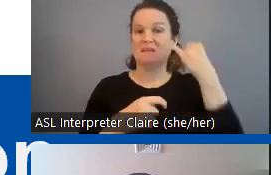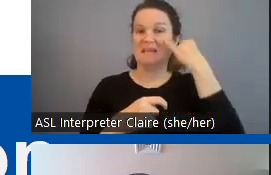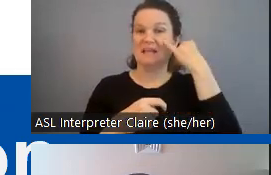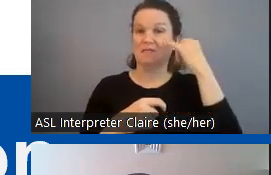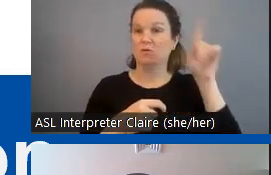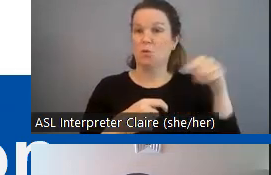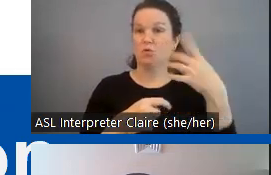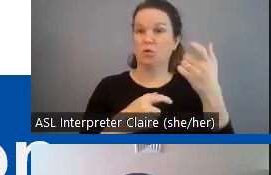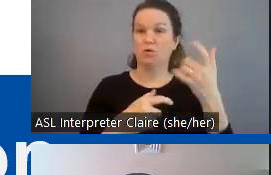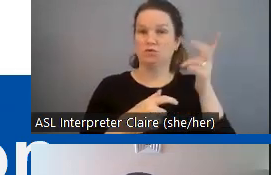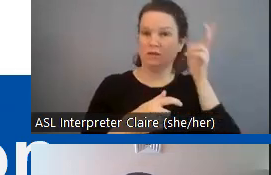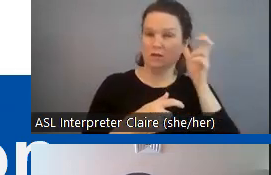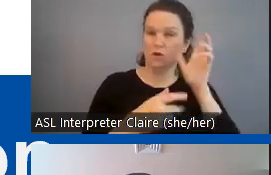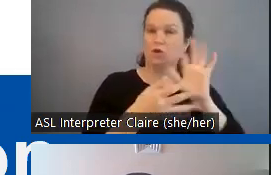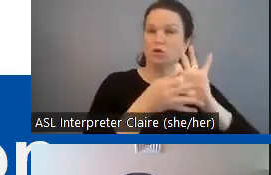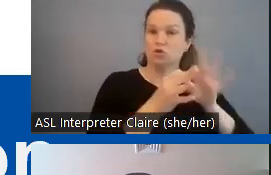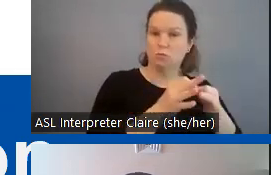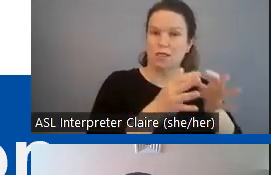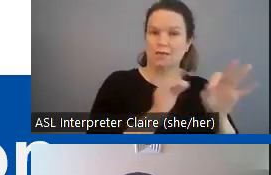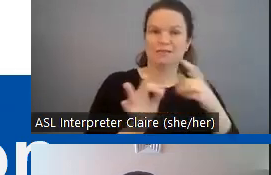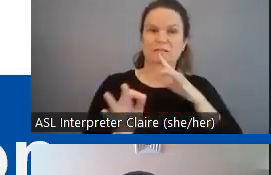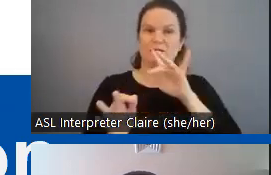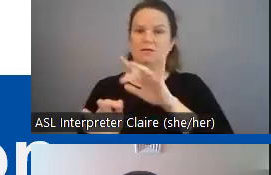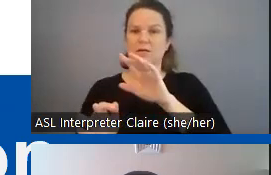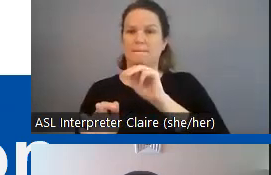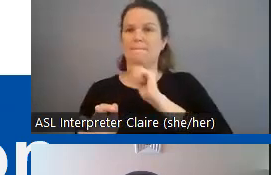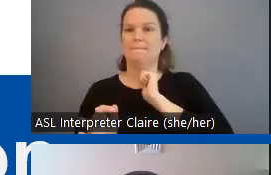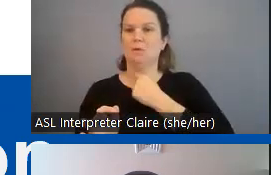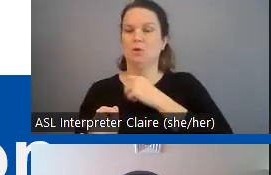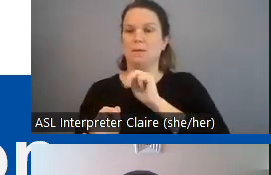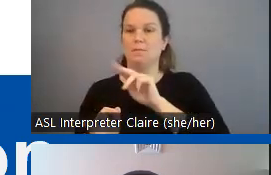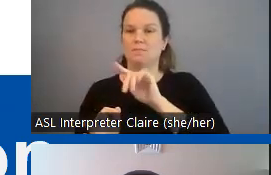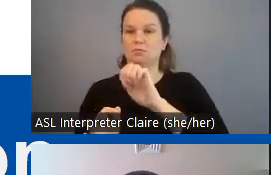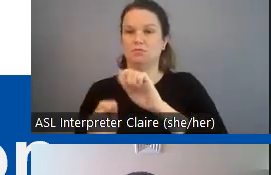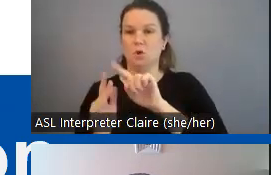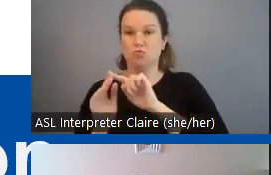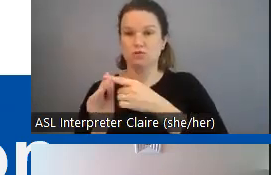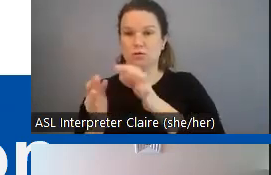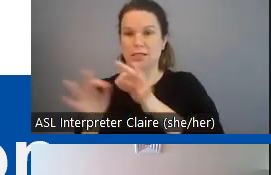tap the toggle to "Mute Original Audio," and then click done.